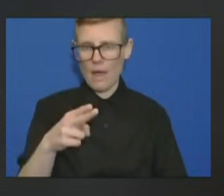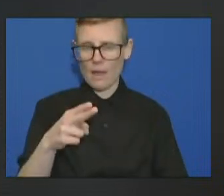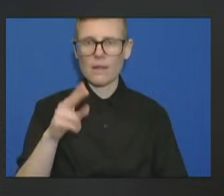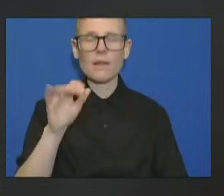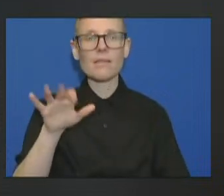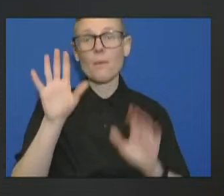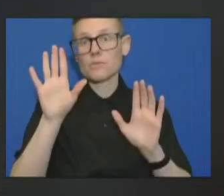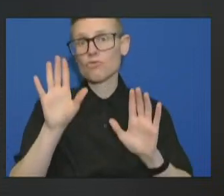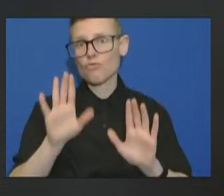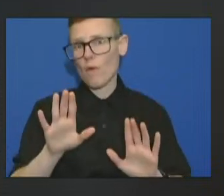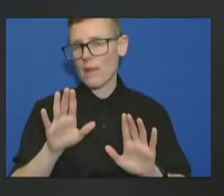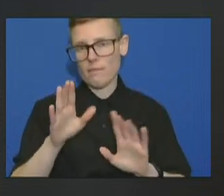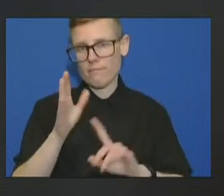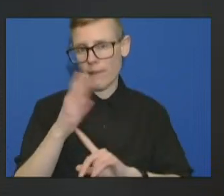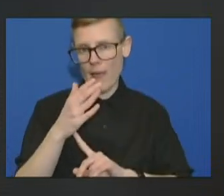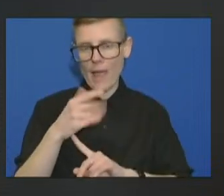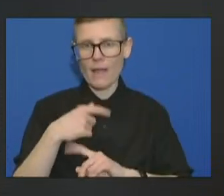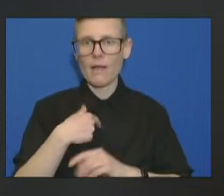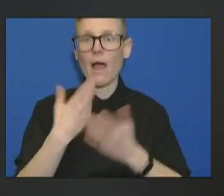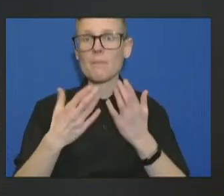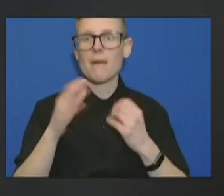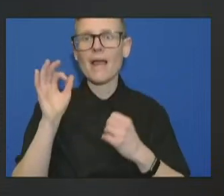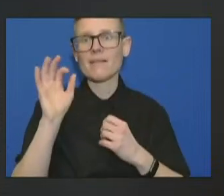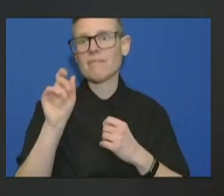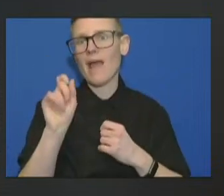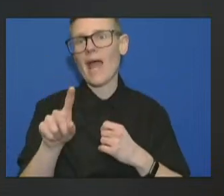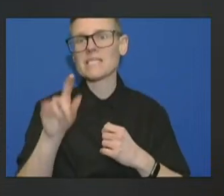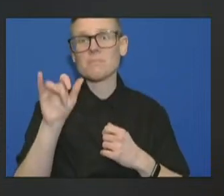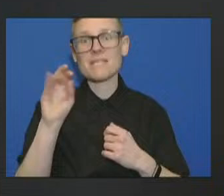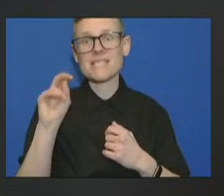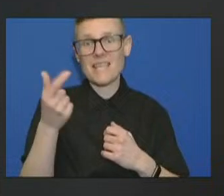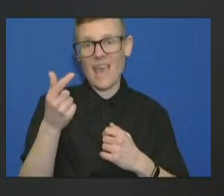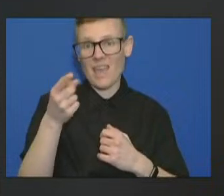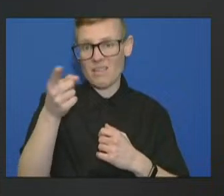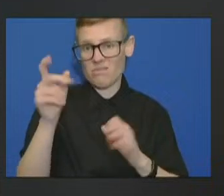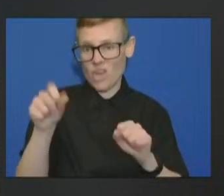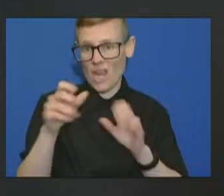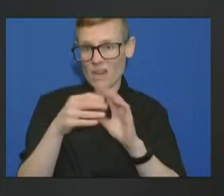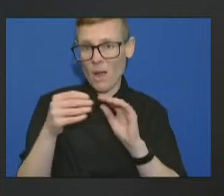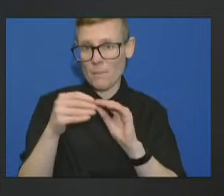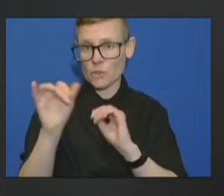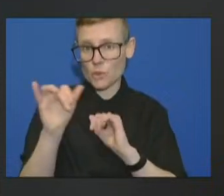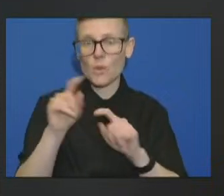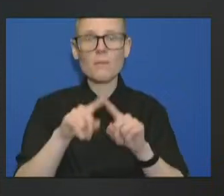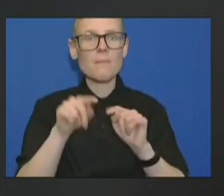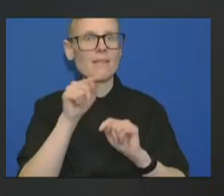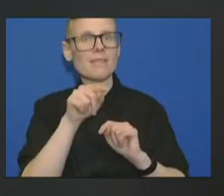The two E program is not being cut. And this was a great flag.